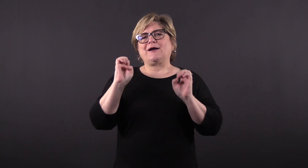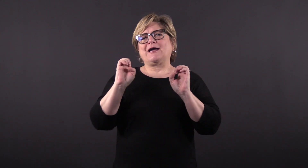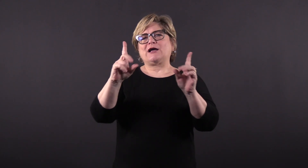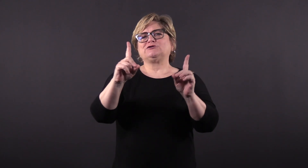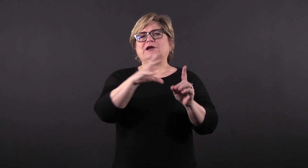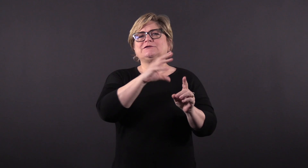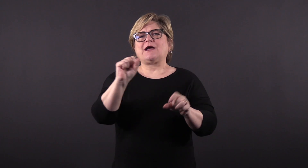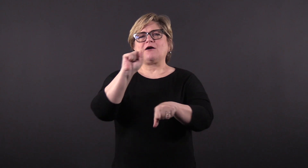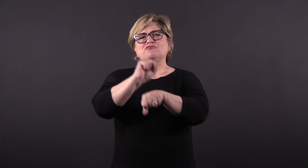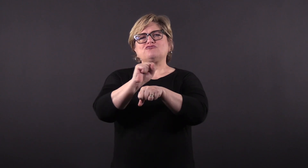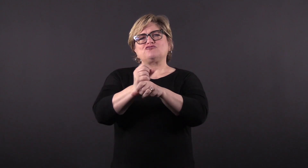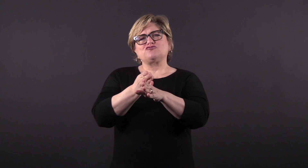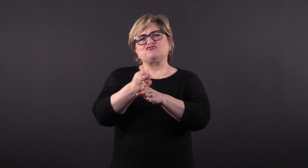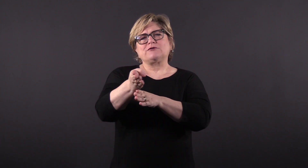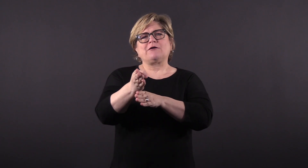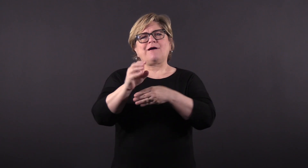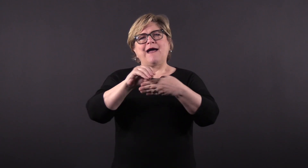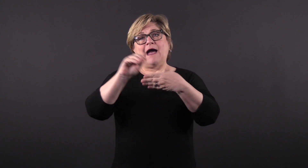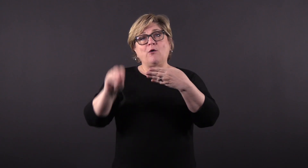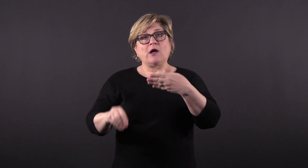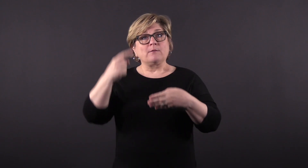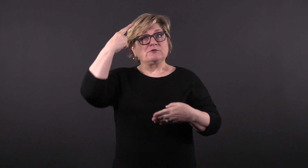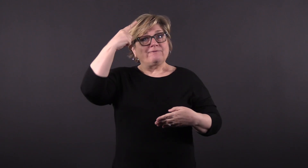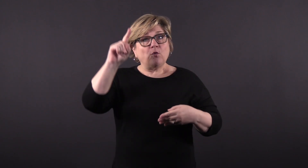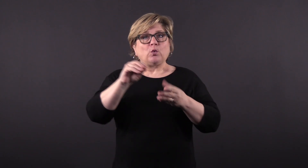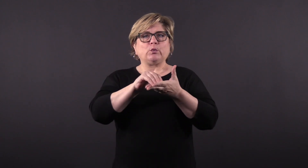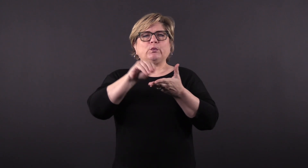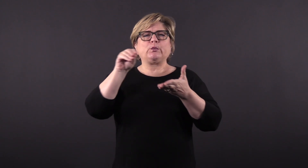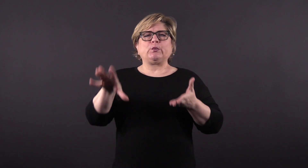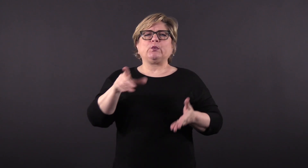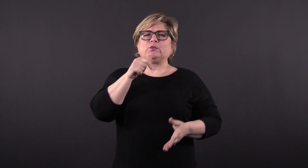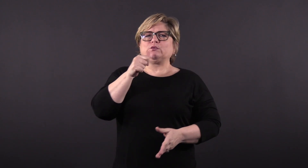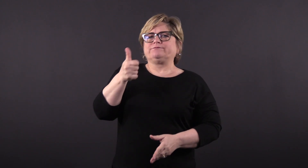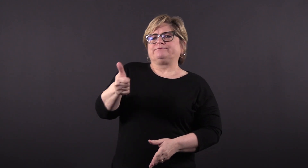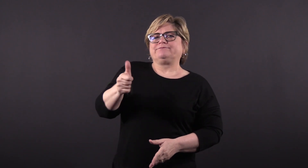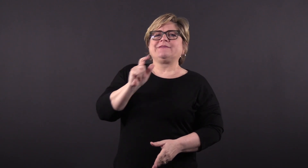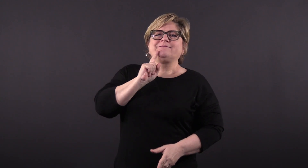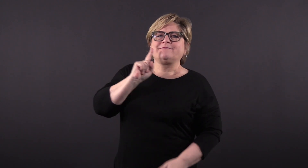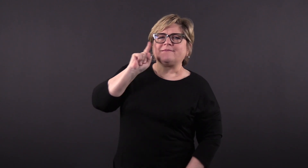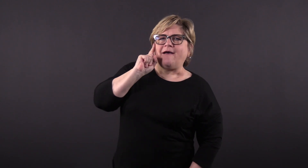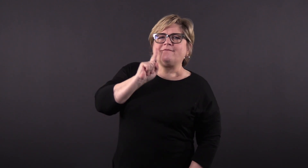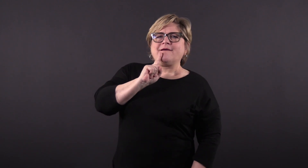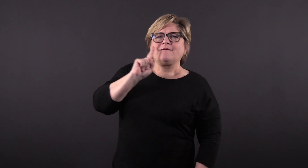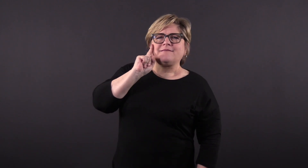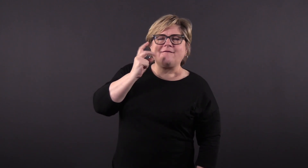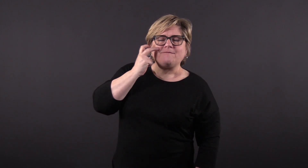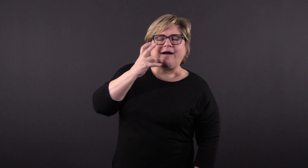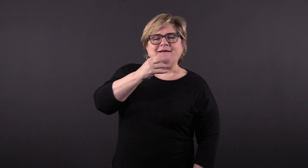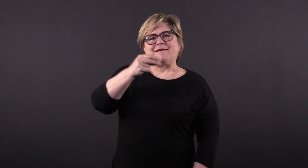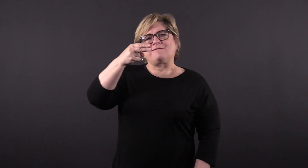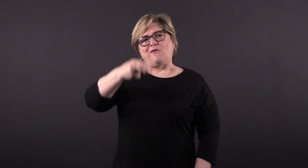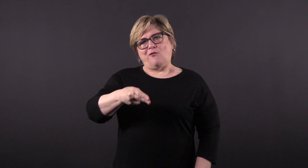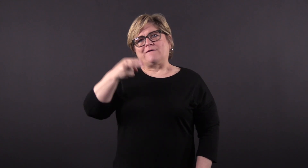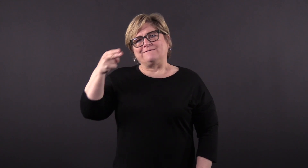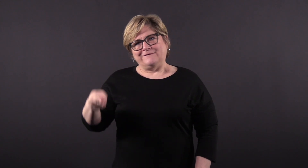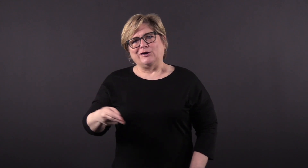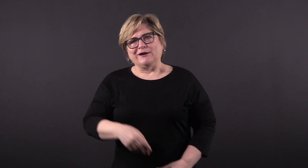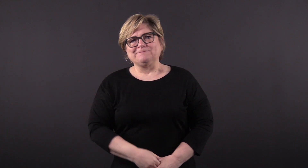education and career outcomes for students who are deaf, deafblind, and hard of hearing.